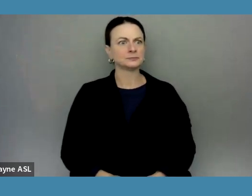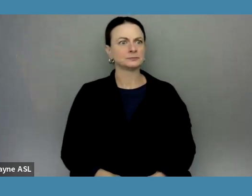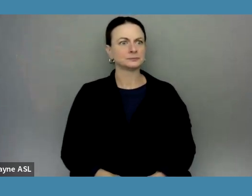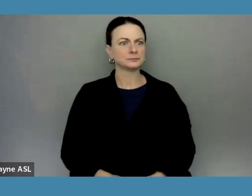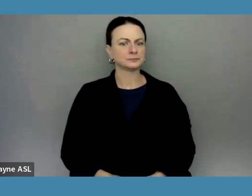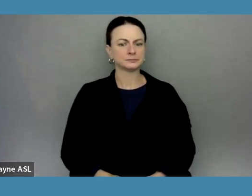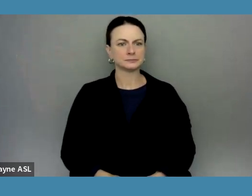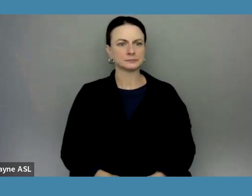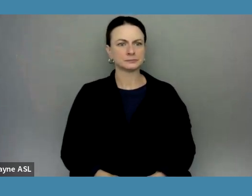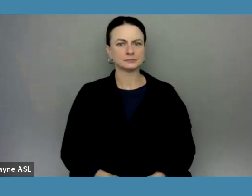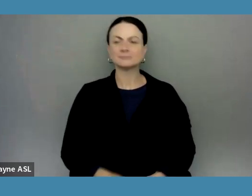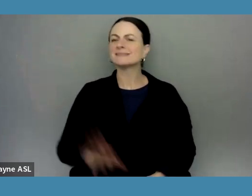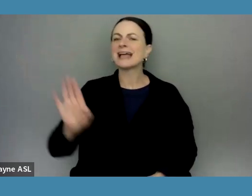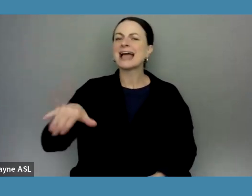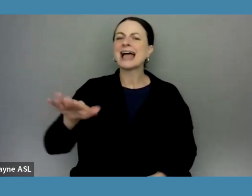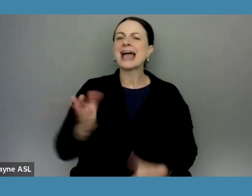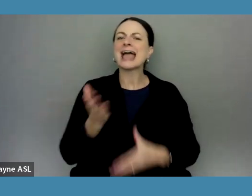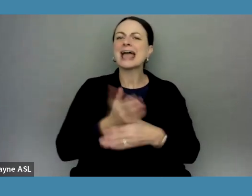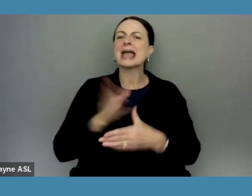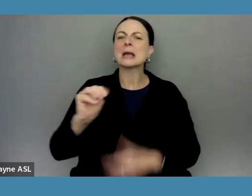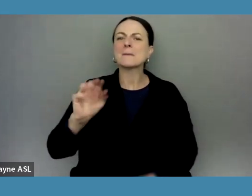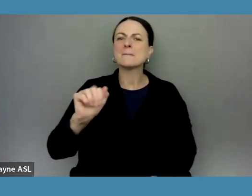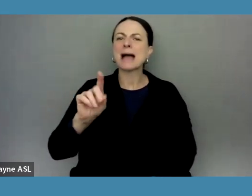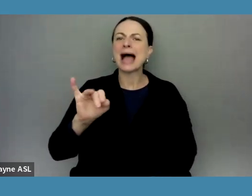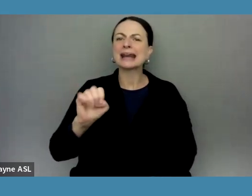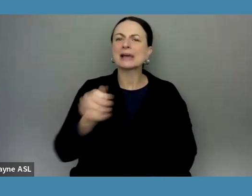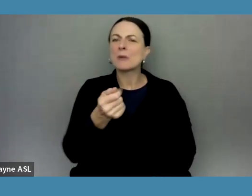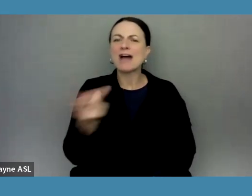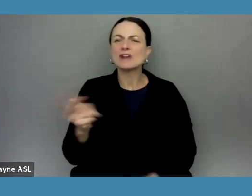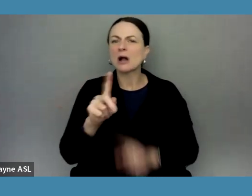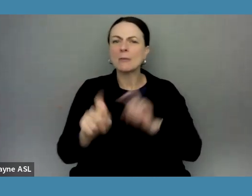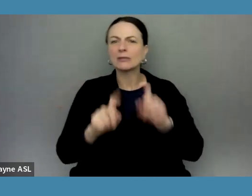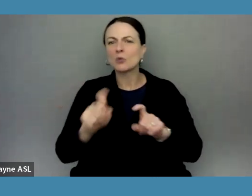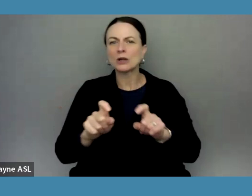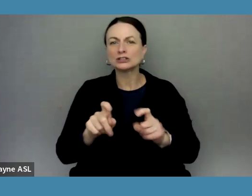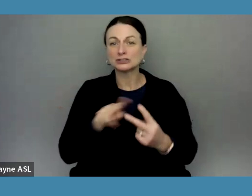[Maddie] Hey Angela, this is Maddie. We have a couple questions from these two slides.